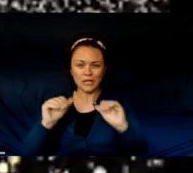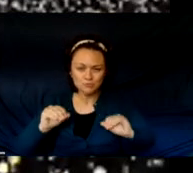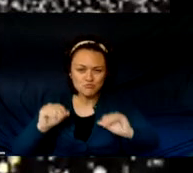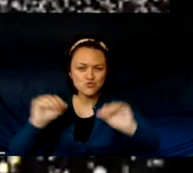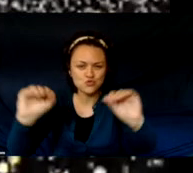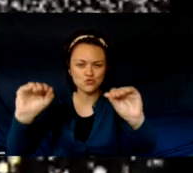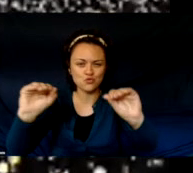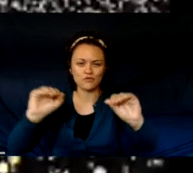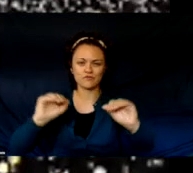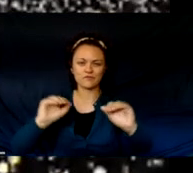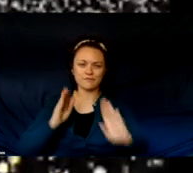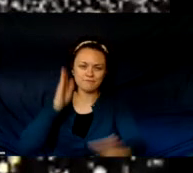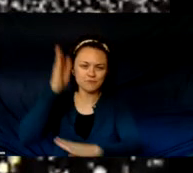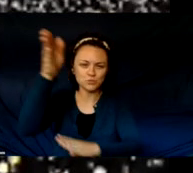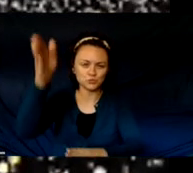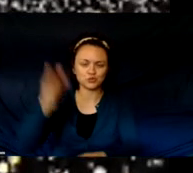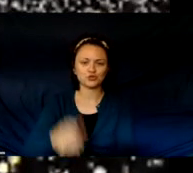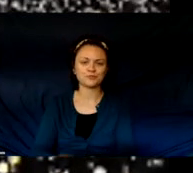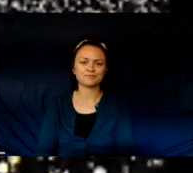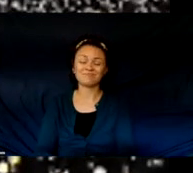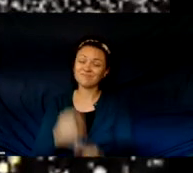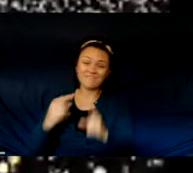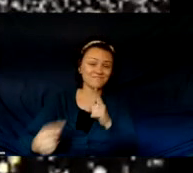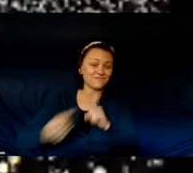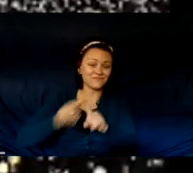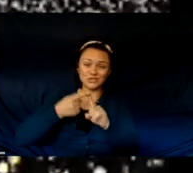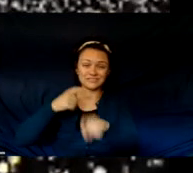of the first times I've seen a center,